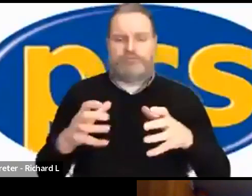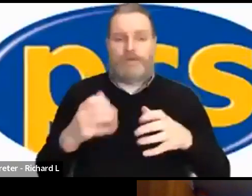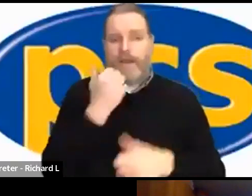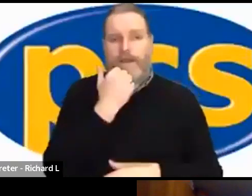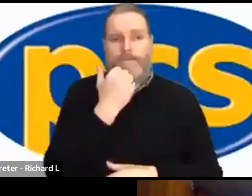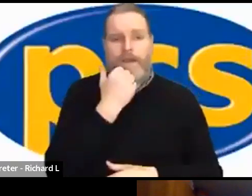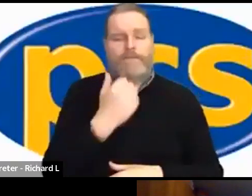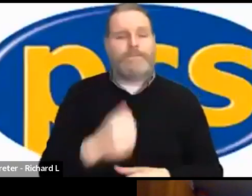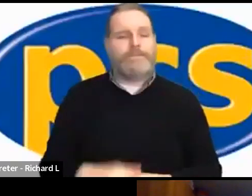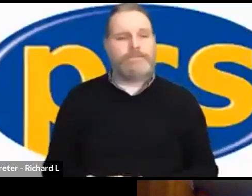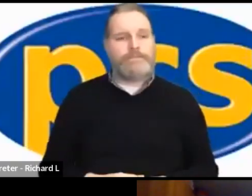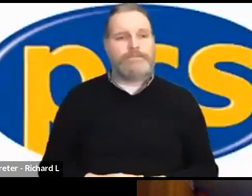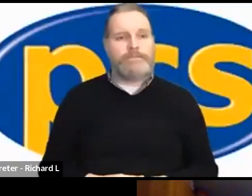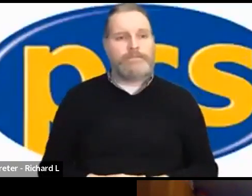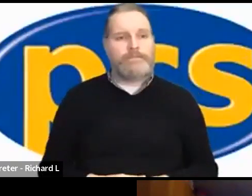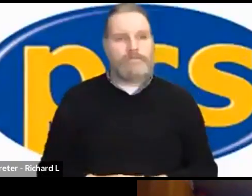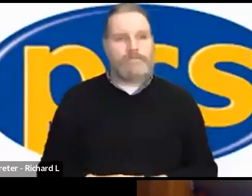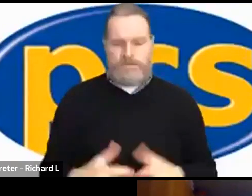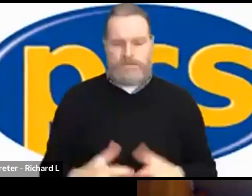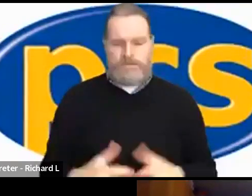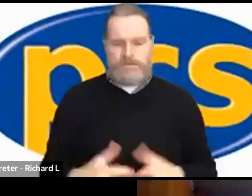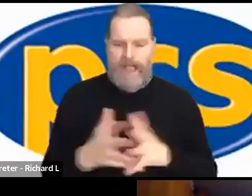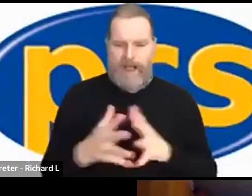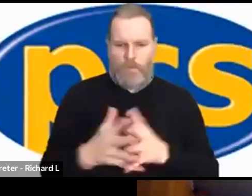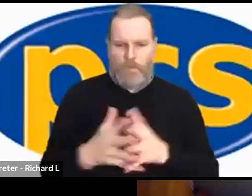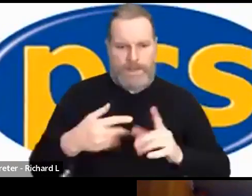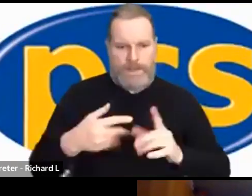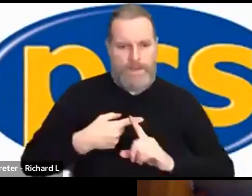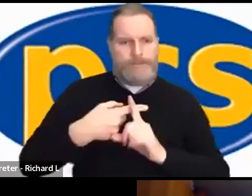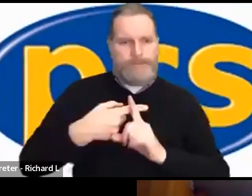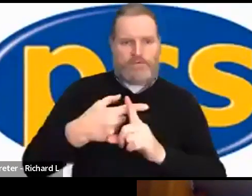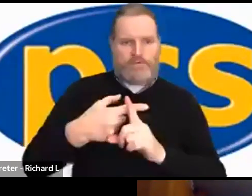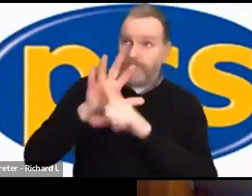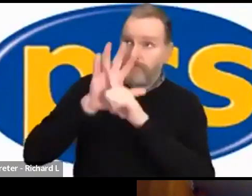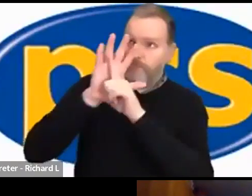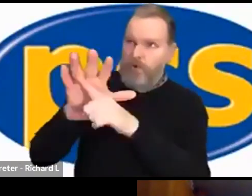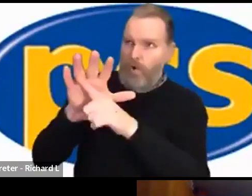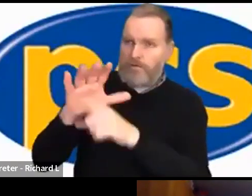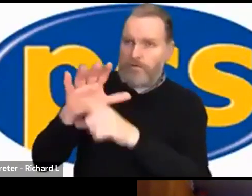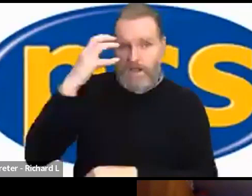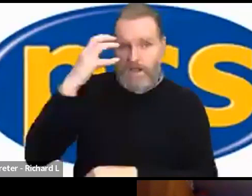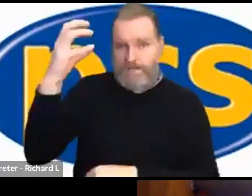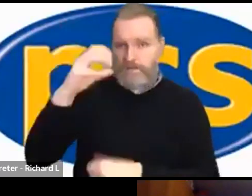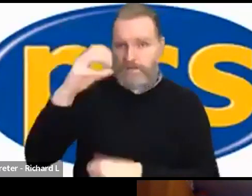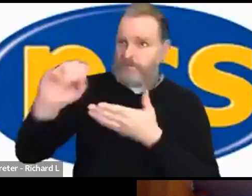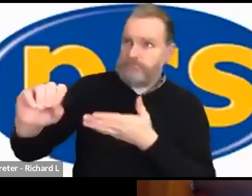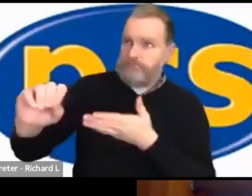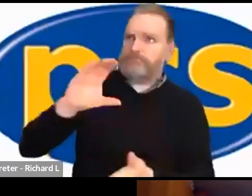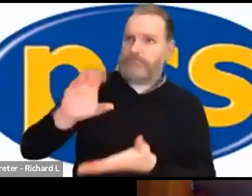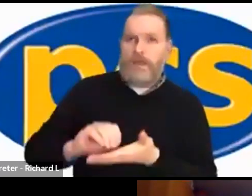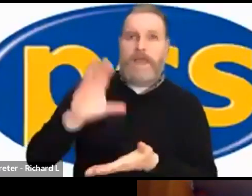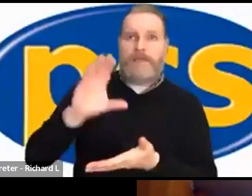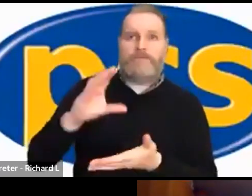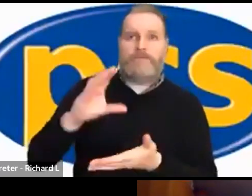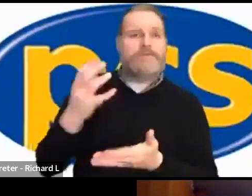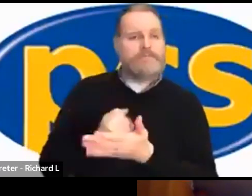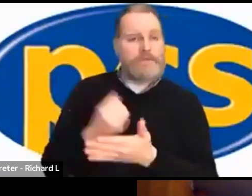is why we believe next is why we believe next week can help build that that pressure. And how we think we can force we can force the Government to give us things. That so far they've refused to